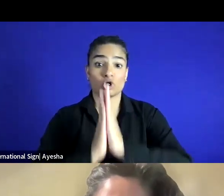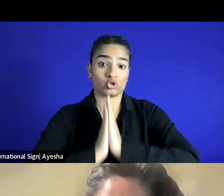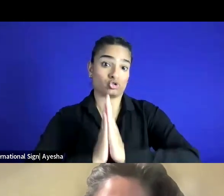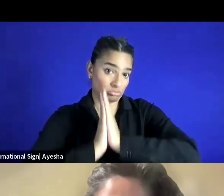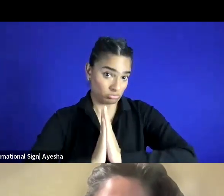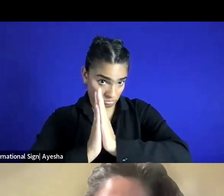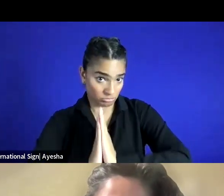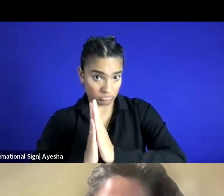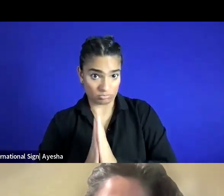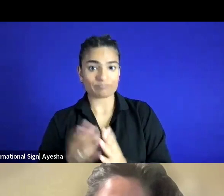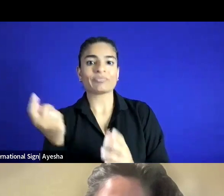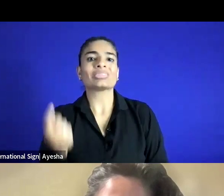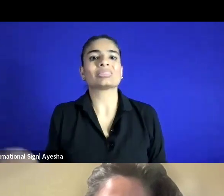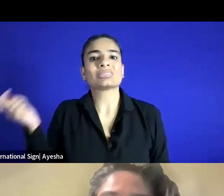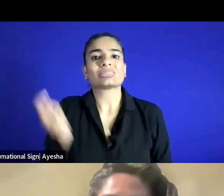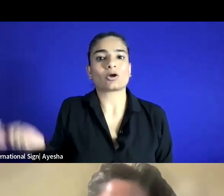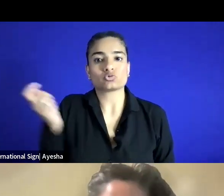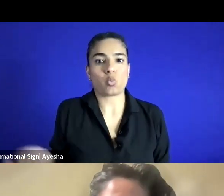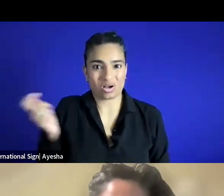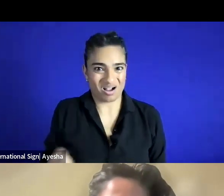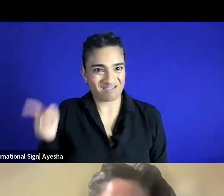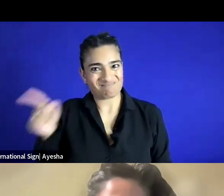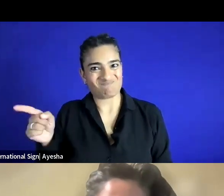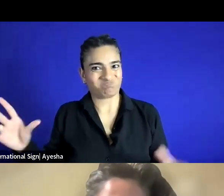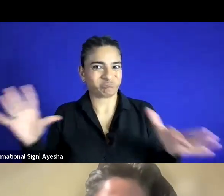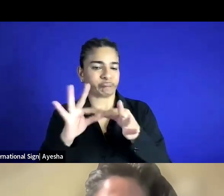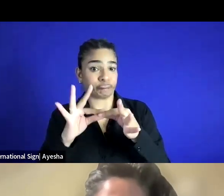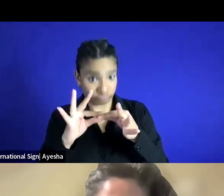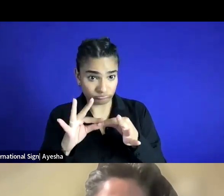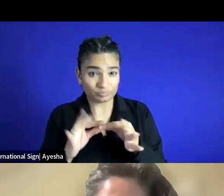And all the sessions that have sex work as part of it will be filtered,